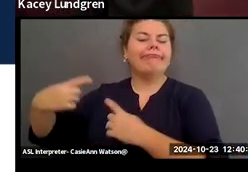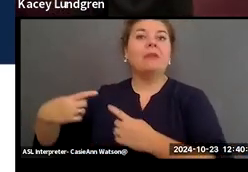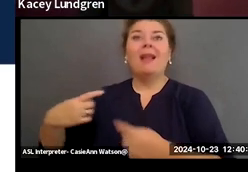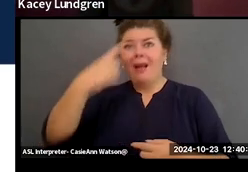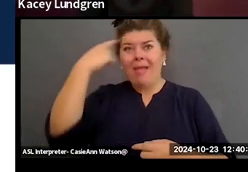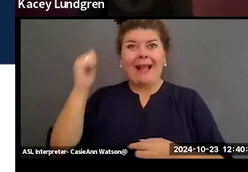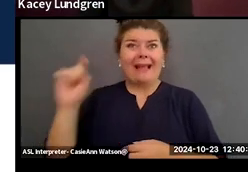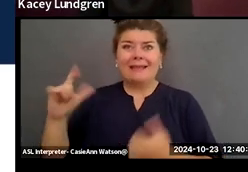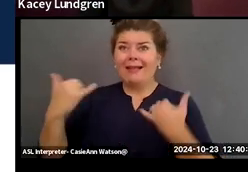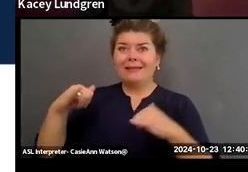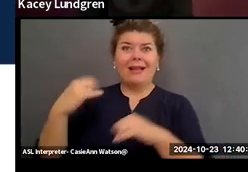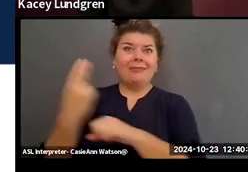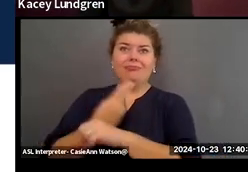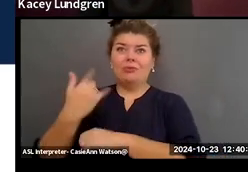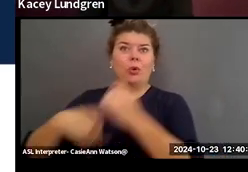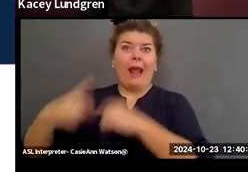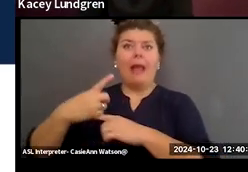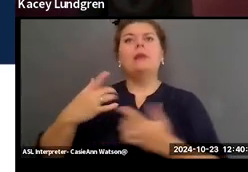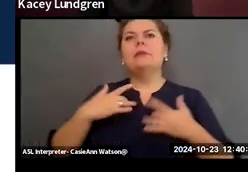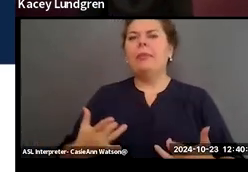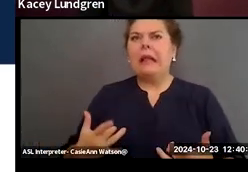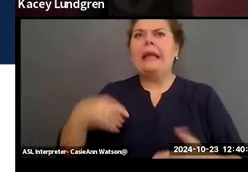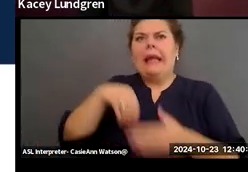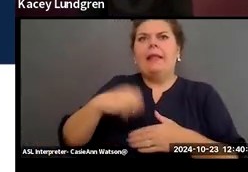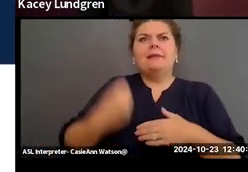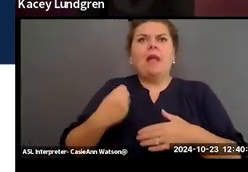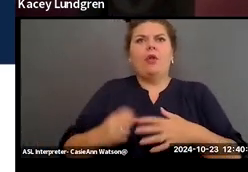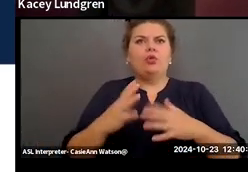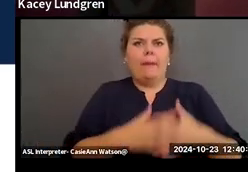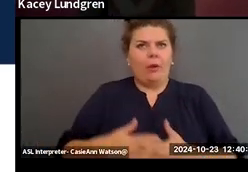It's found most prominently in the southern US, and Gallaudet recently founded